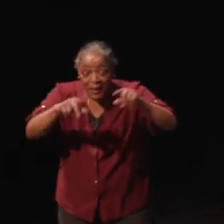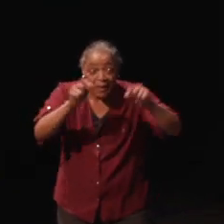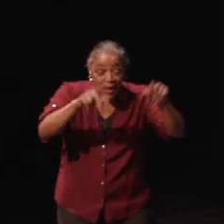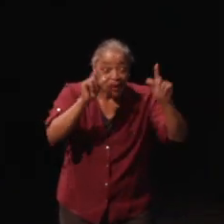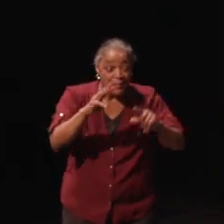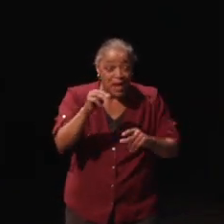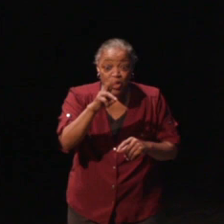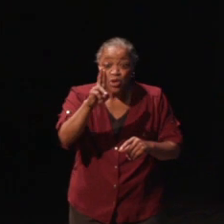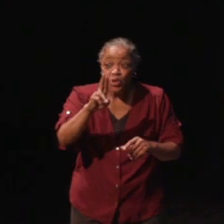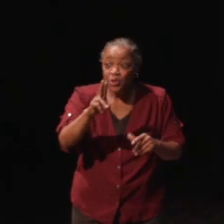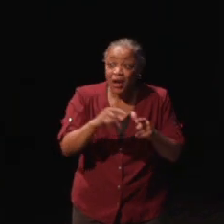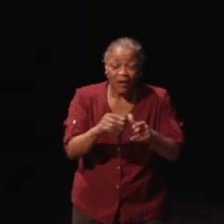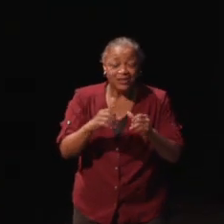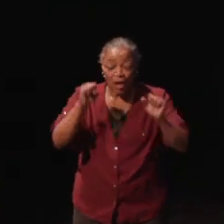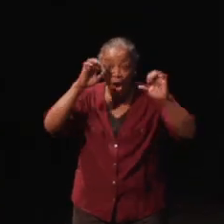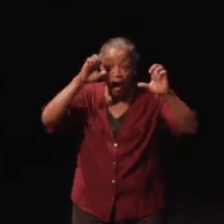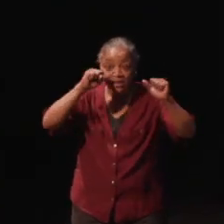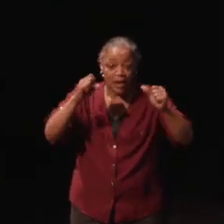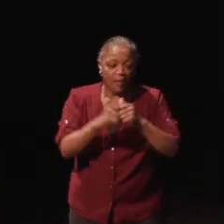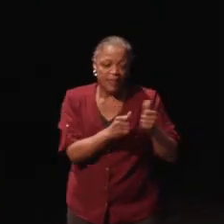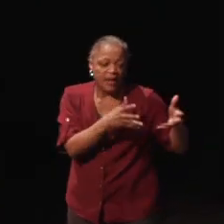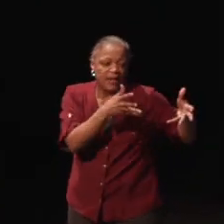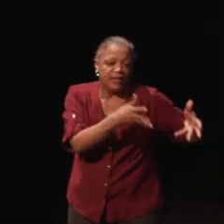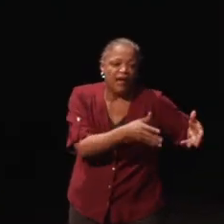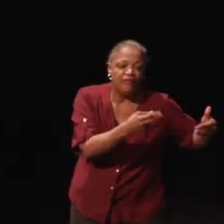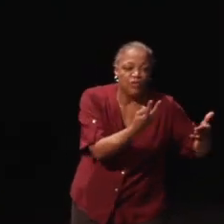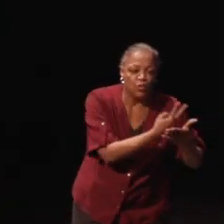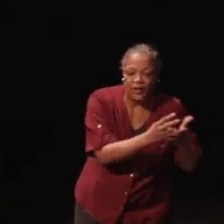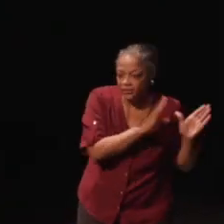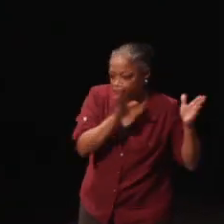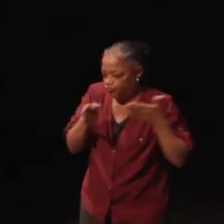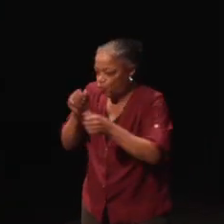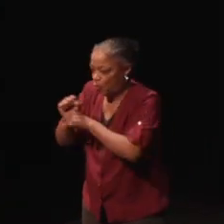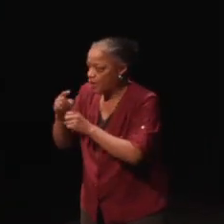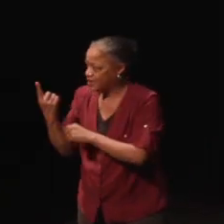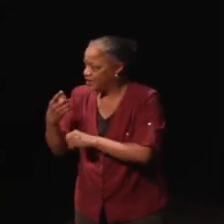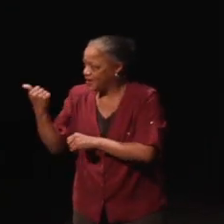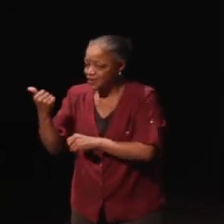Until I put it down for two weeks because I had to work on something else and then couldn't remember how